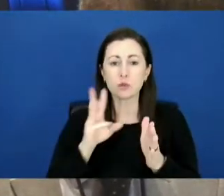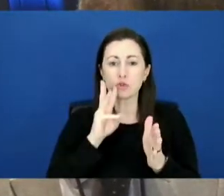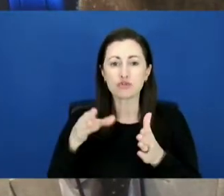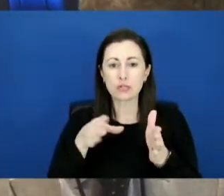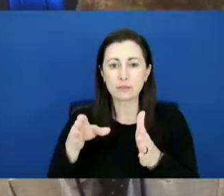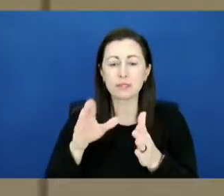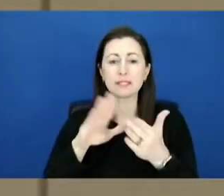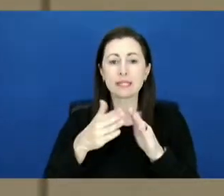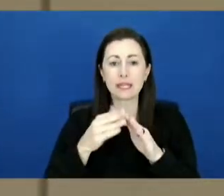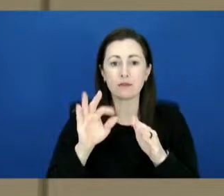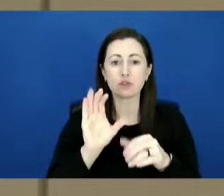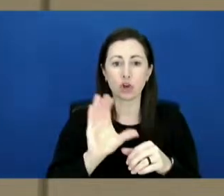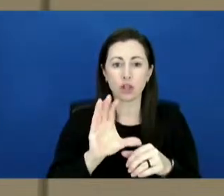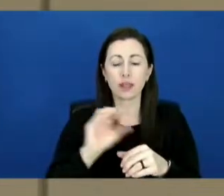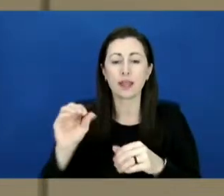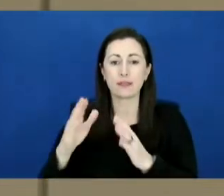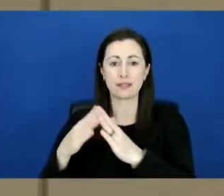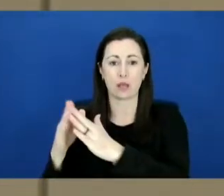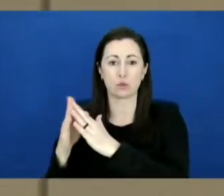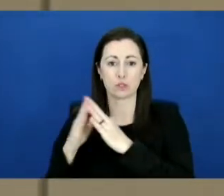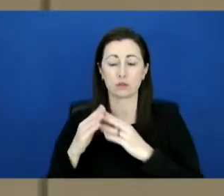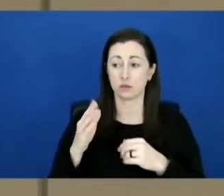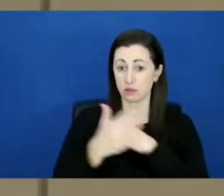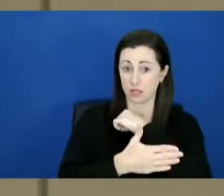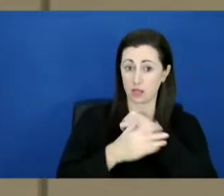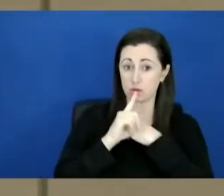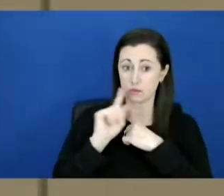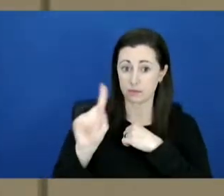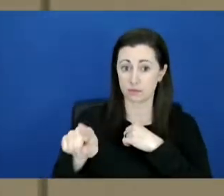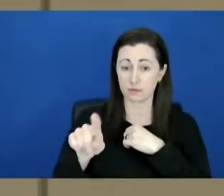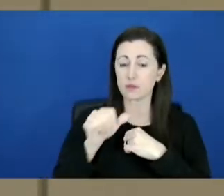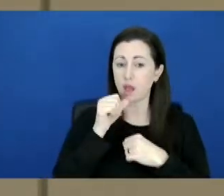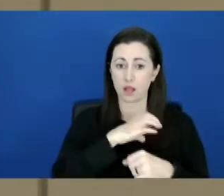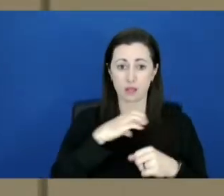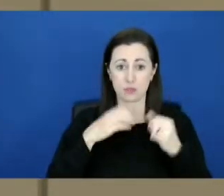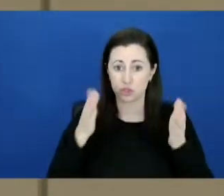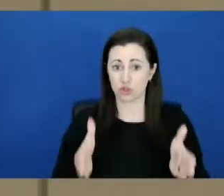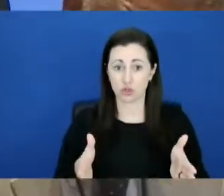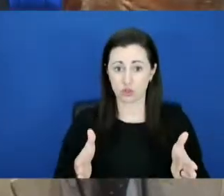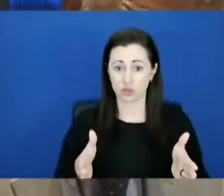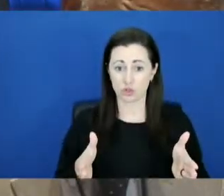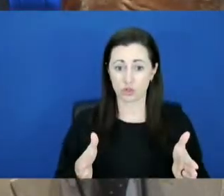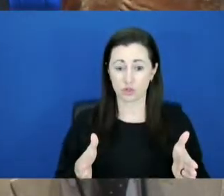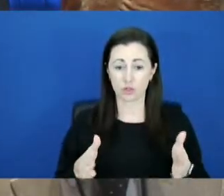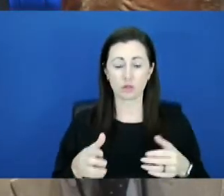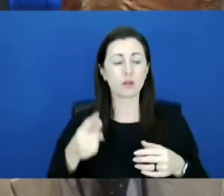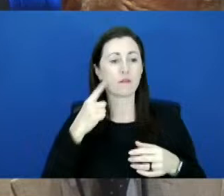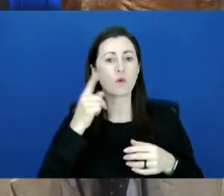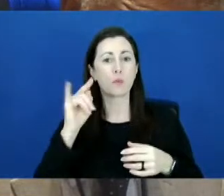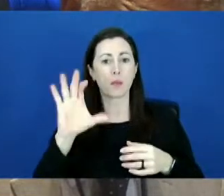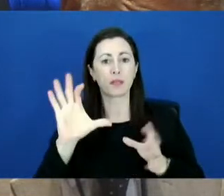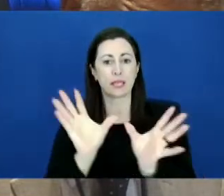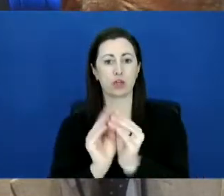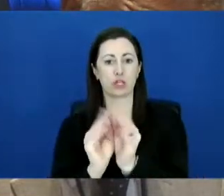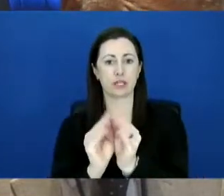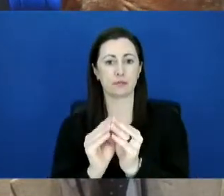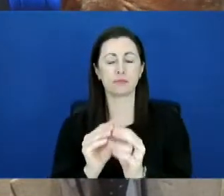MINOR SYSTEM, THIS IS FOR THE SMALLER STREAMS, CITY OF CHARLOTTE AND THE TOWNS. SO THE COUNTY